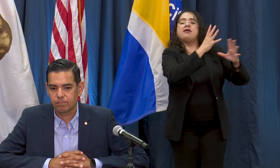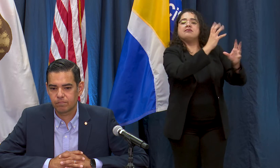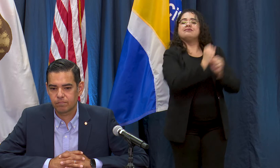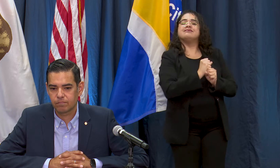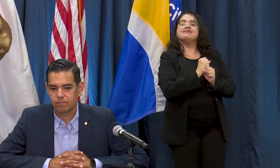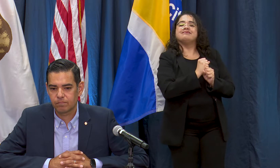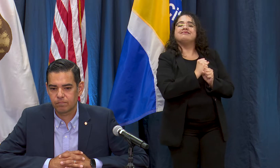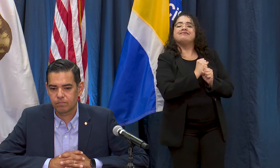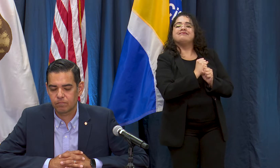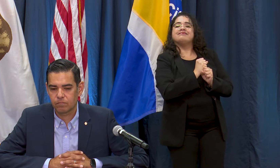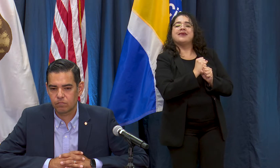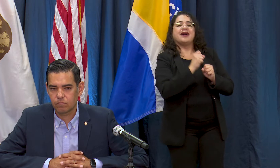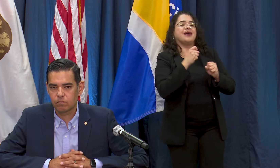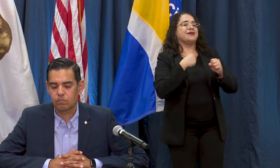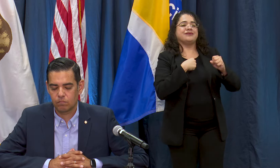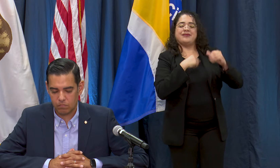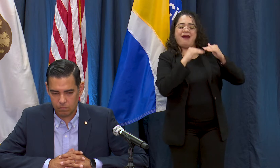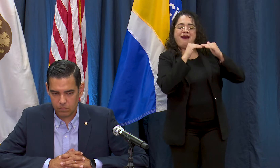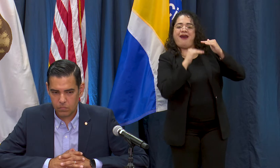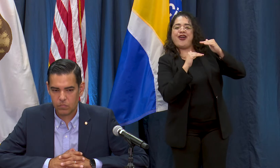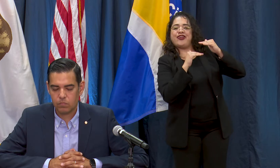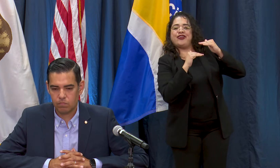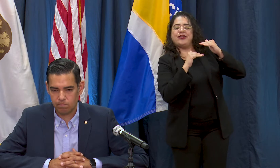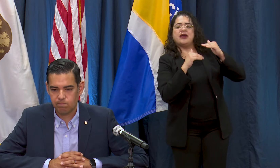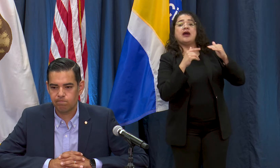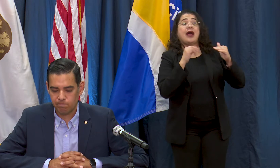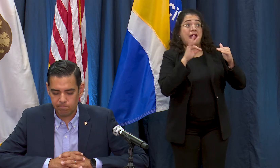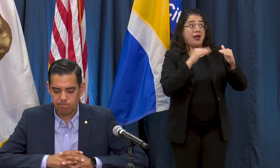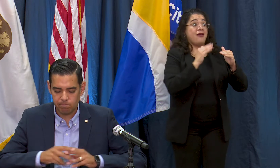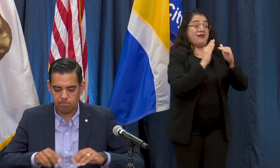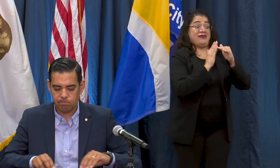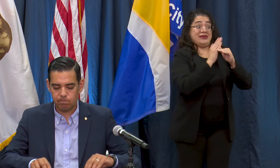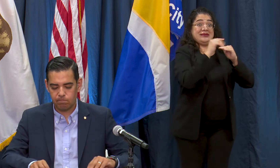the city would have gotten about 80 million dollars through the federal